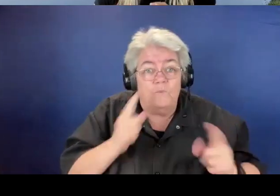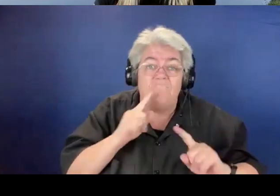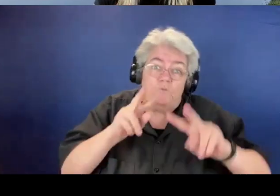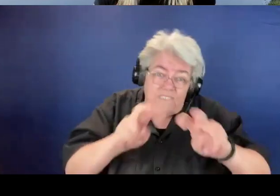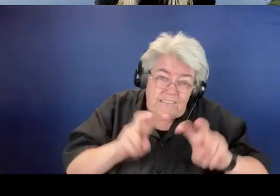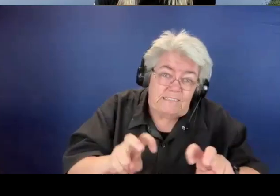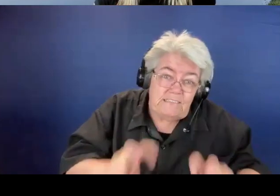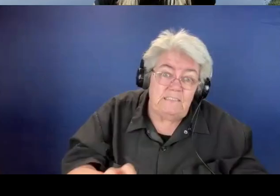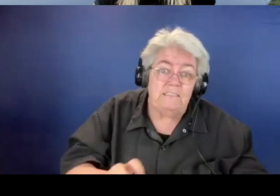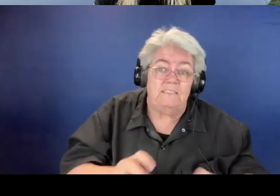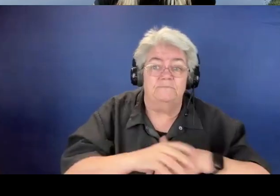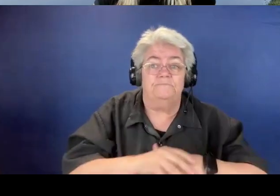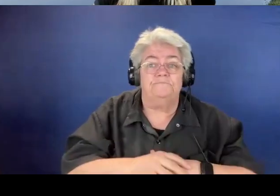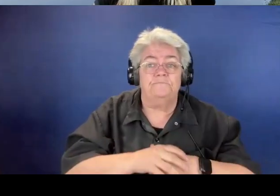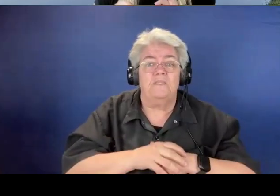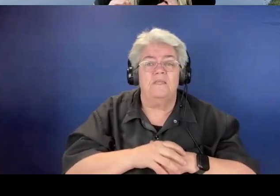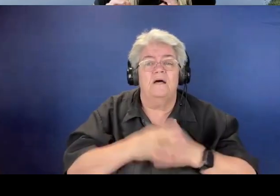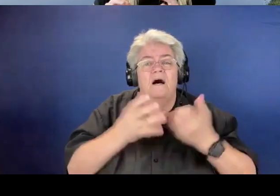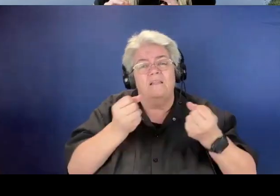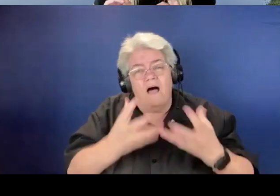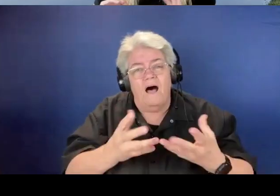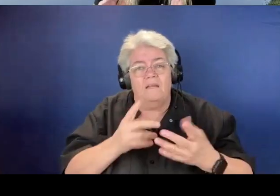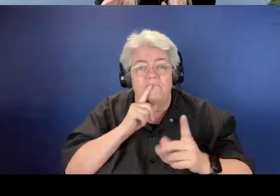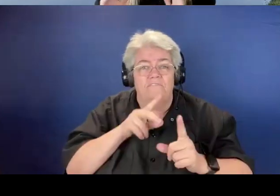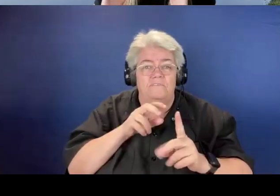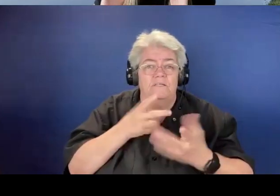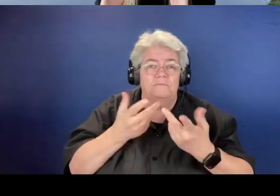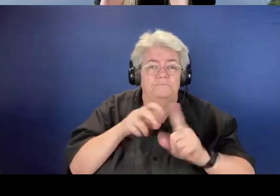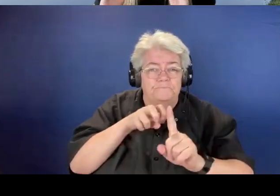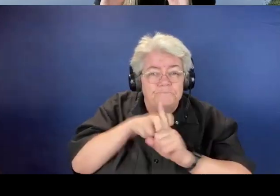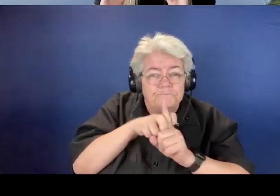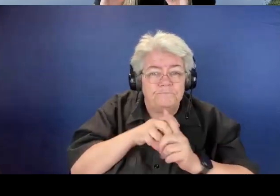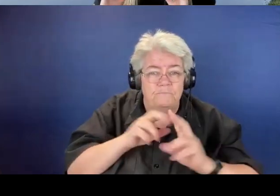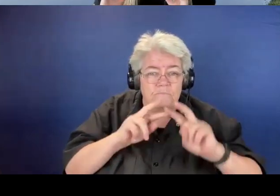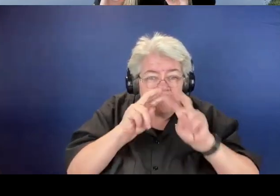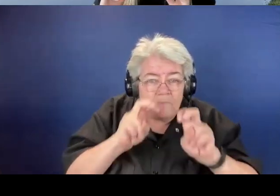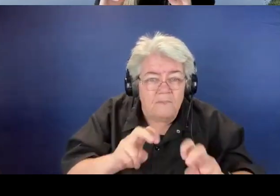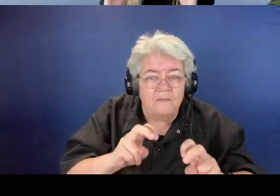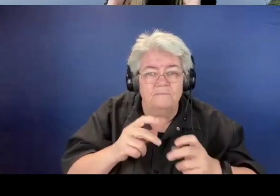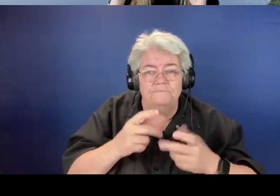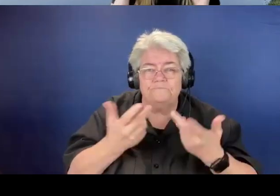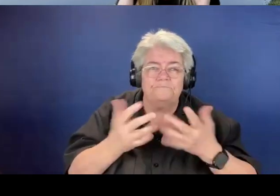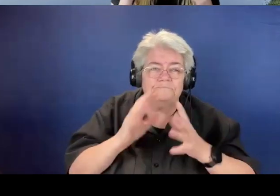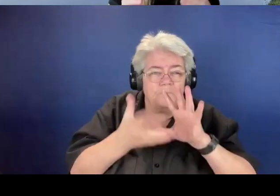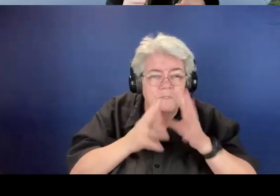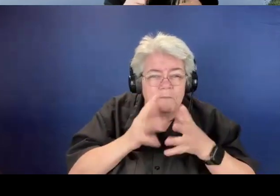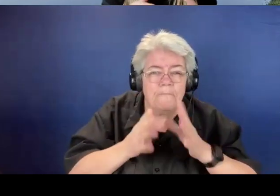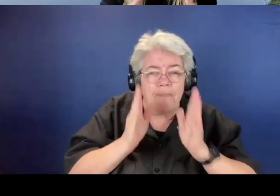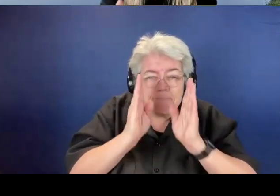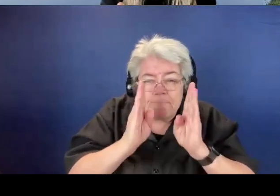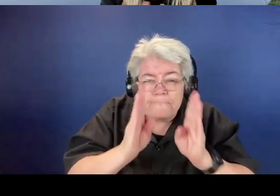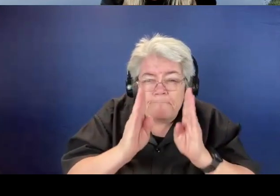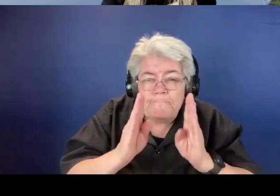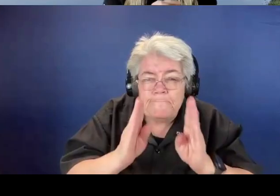So, there's a lot of fine-tuning and special special attention that you need